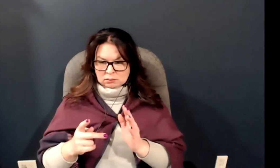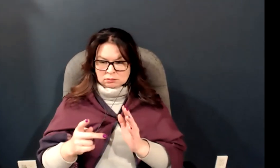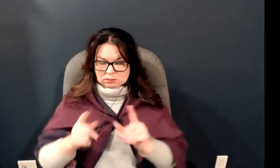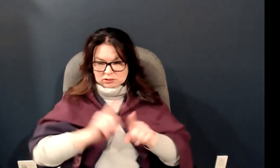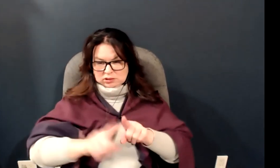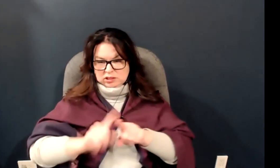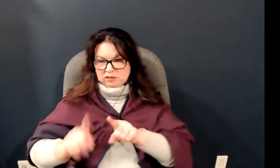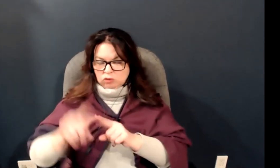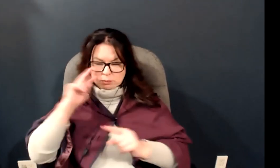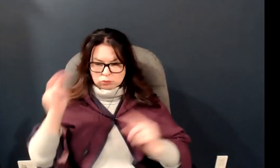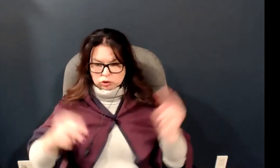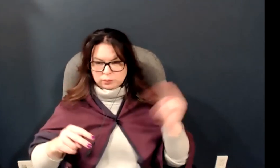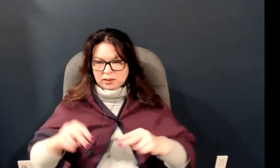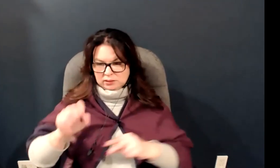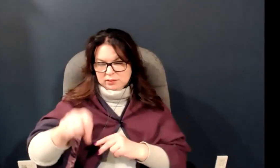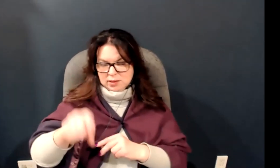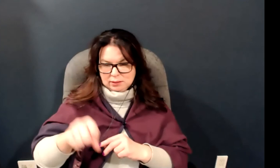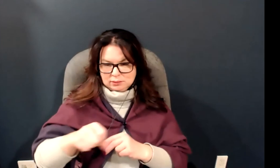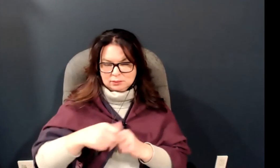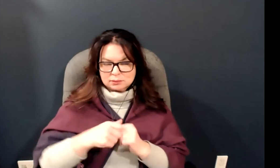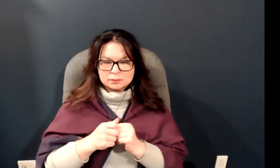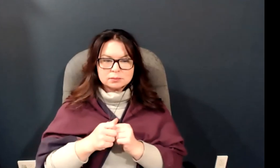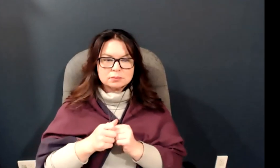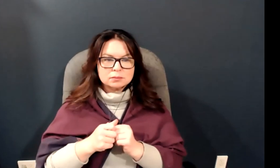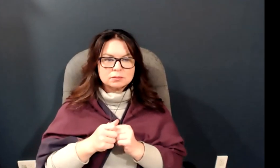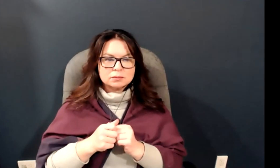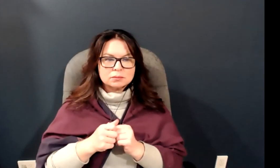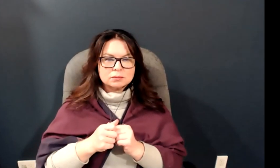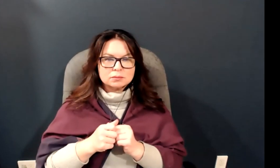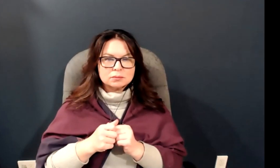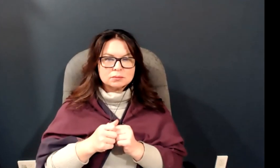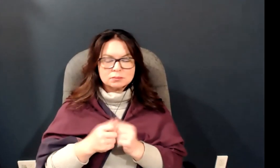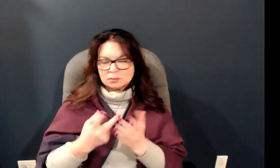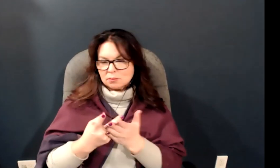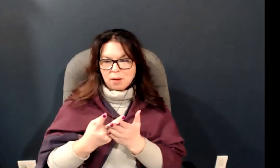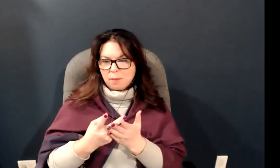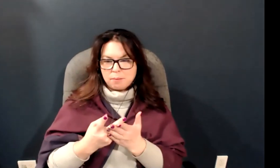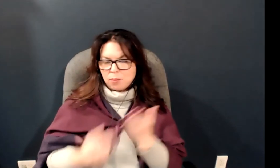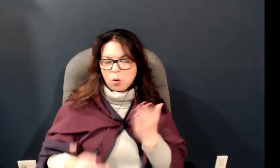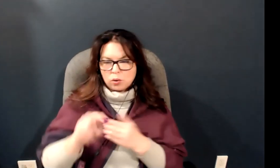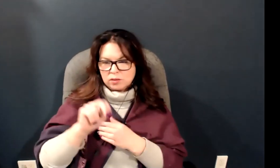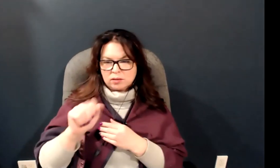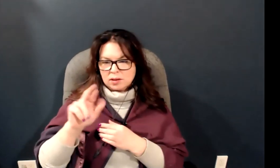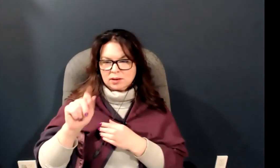to come and see the show and perhaps sign the petition while they're there rather than